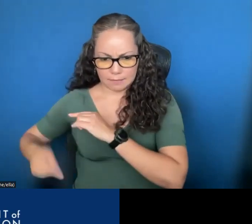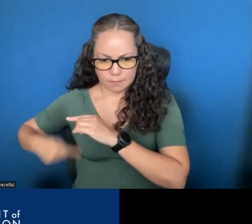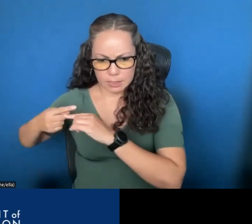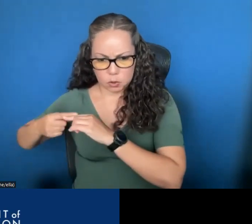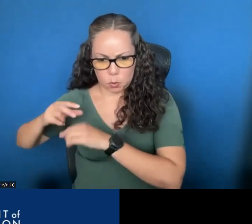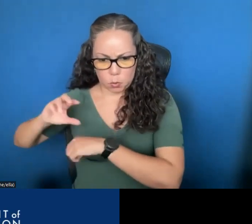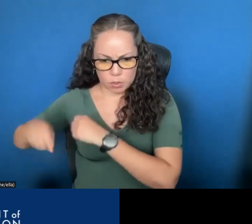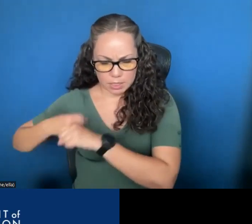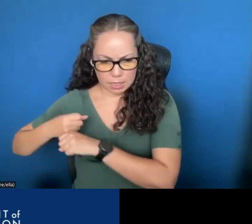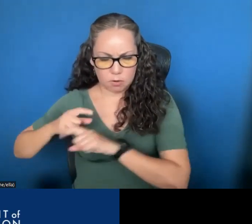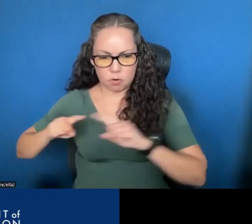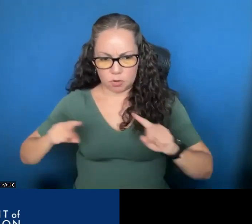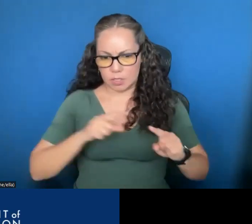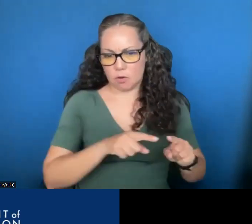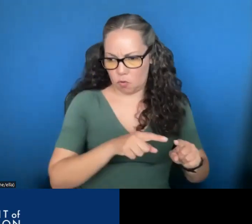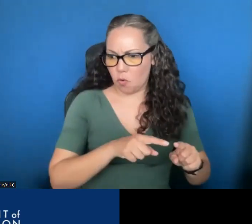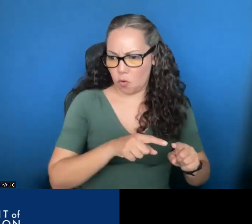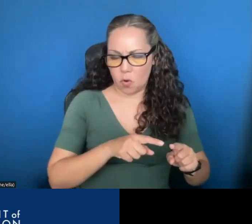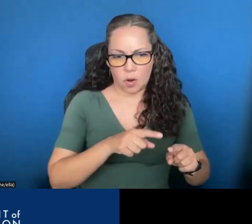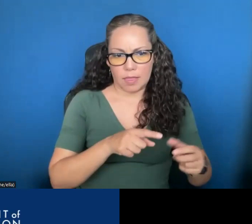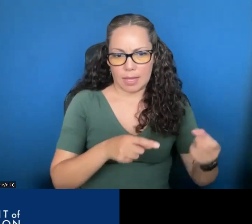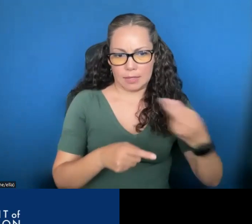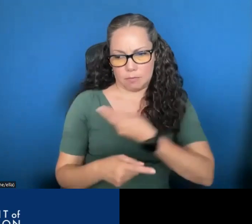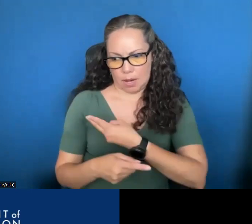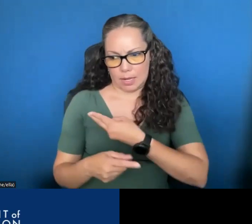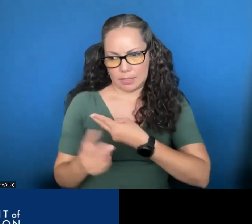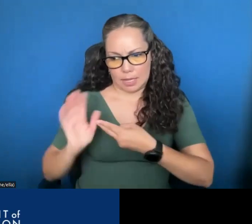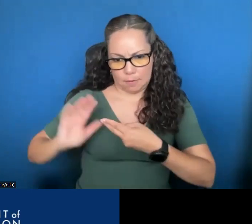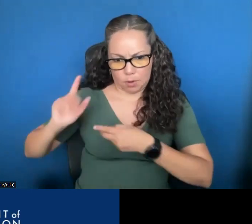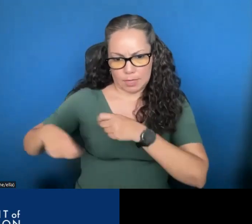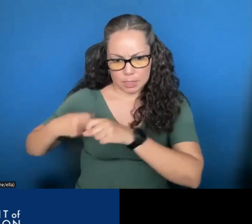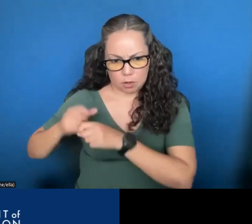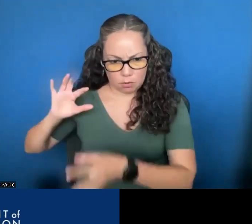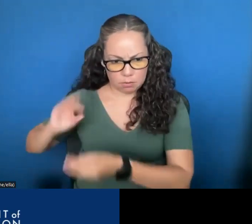already surpassed the number of people they've served the previous year by over 3,500 people